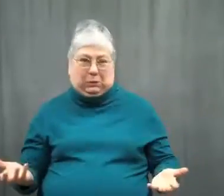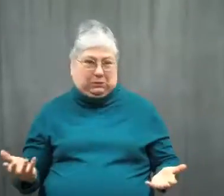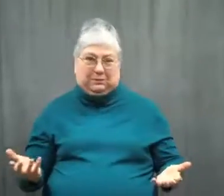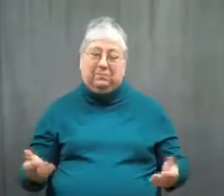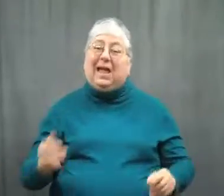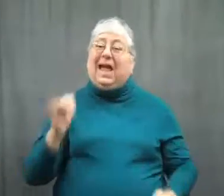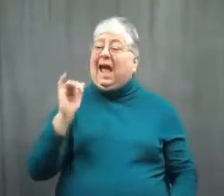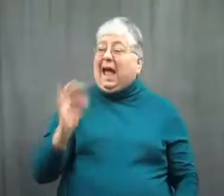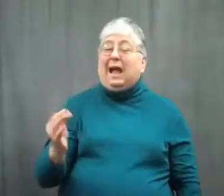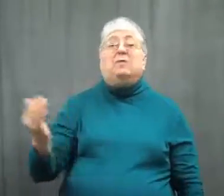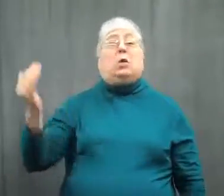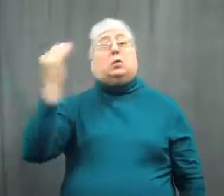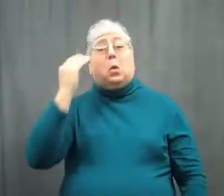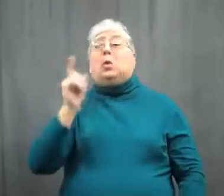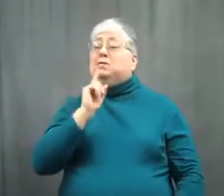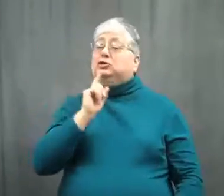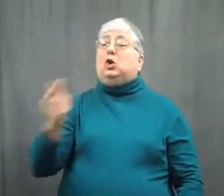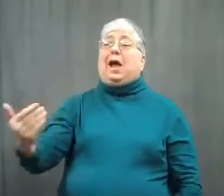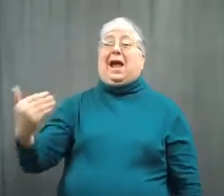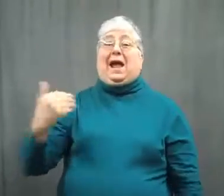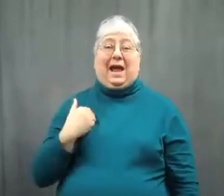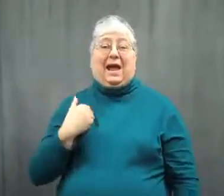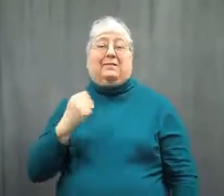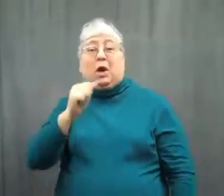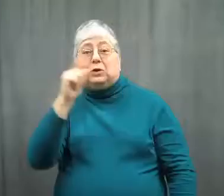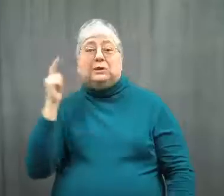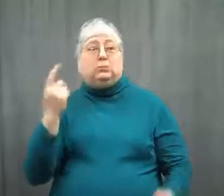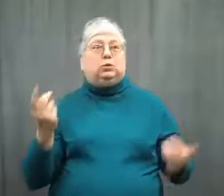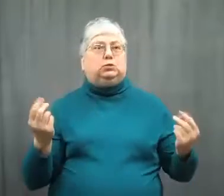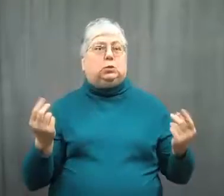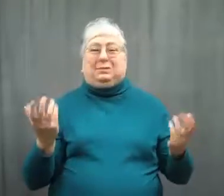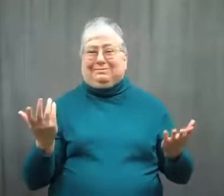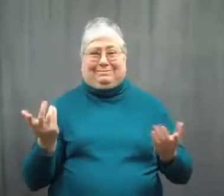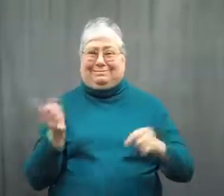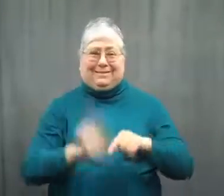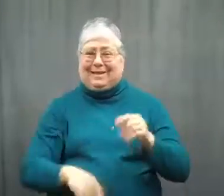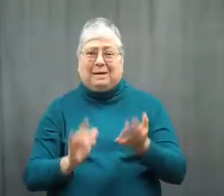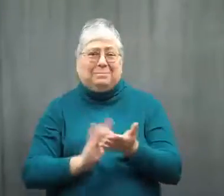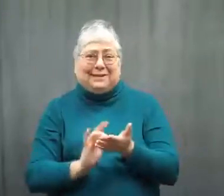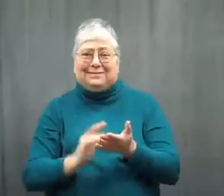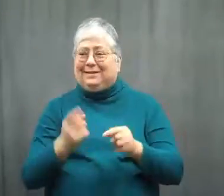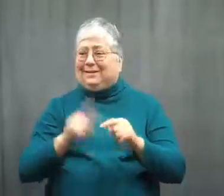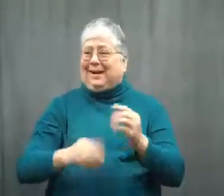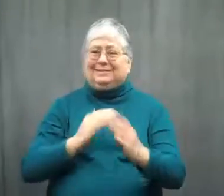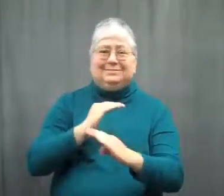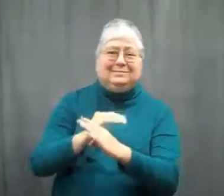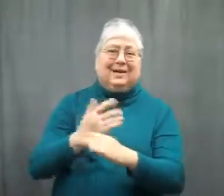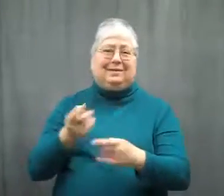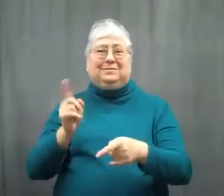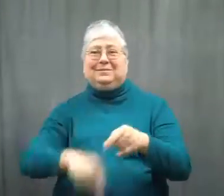If an accurate diagnosis of Alzheimer's is made, there is nothing that can be done.